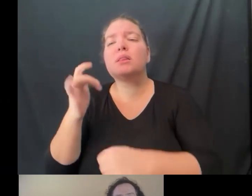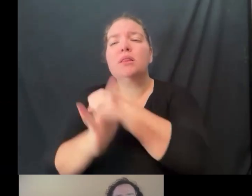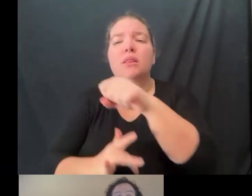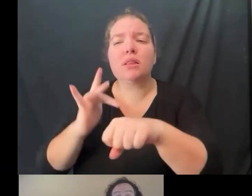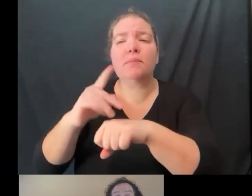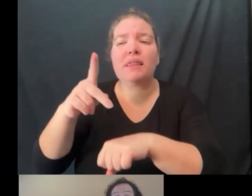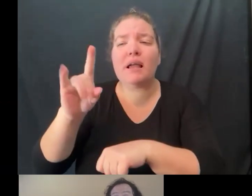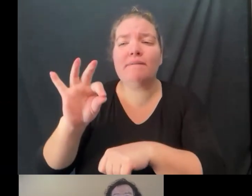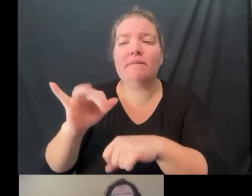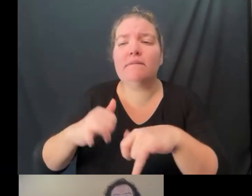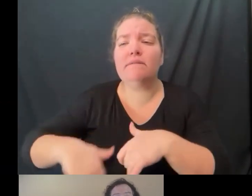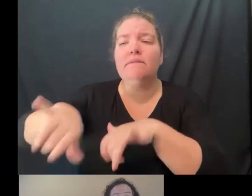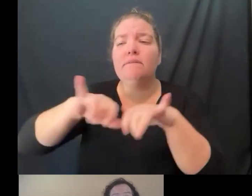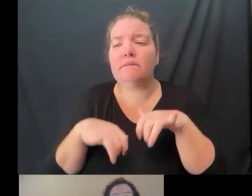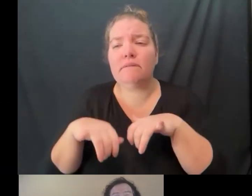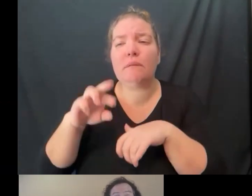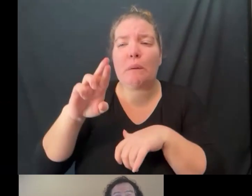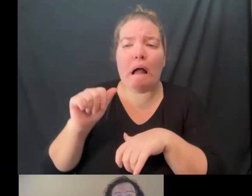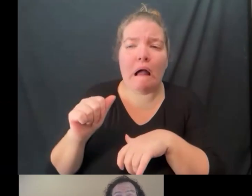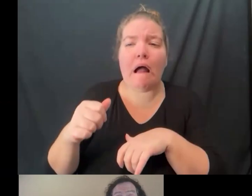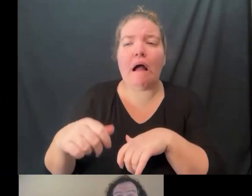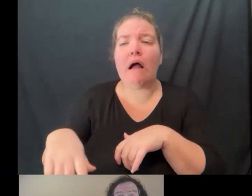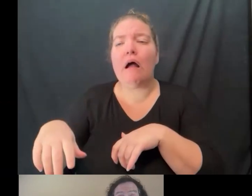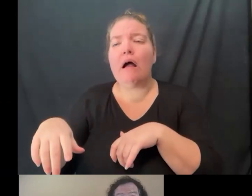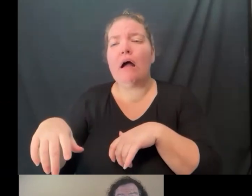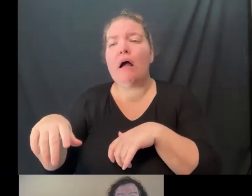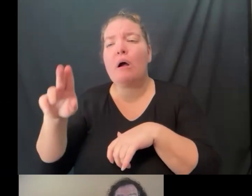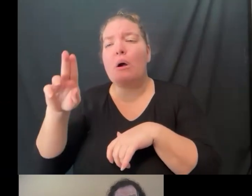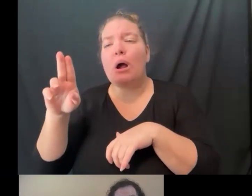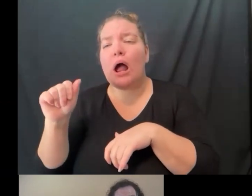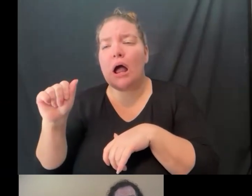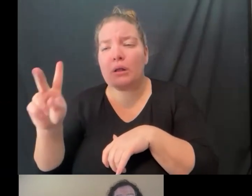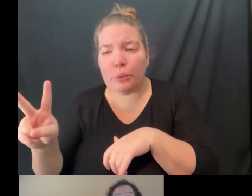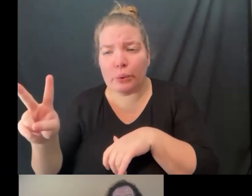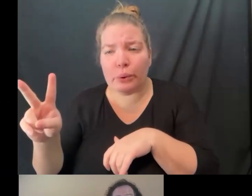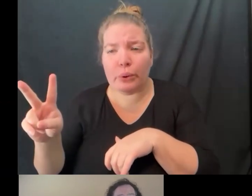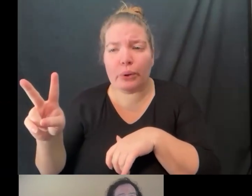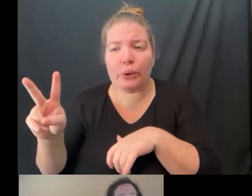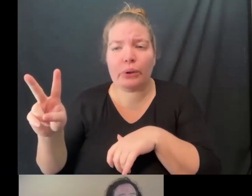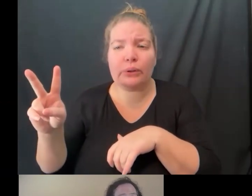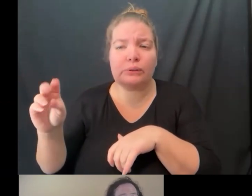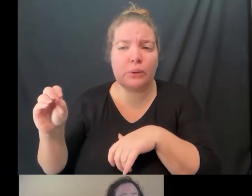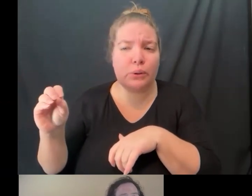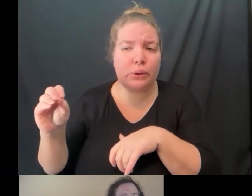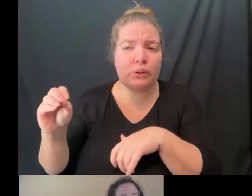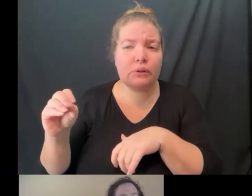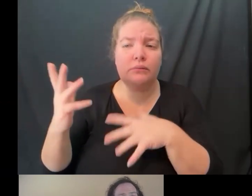There's one called PDF UA. There's the PDF, UA version 2.0 we're working on. I'm on the ISO committee for that.